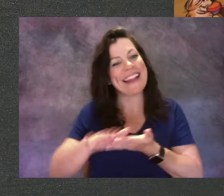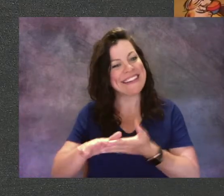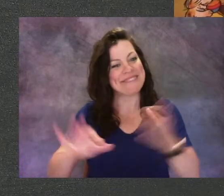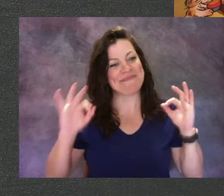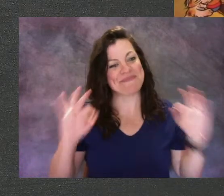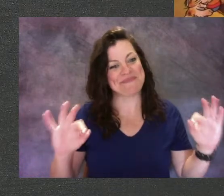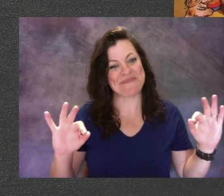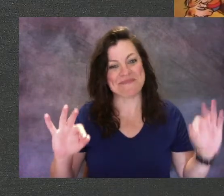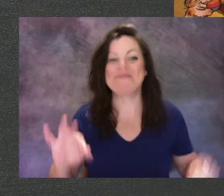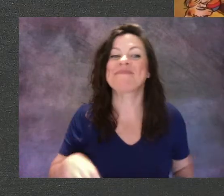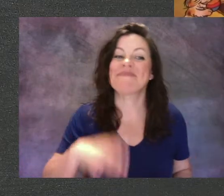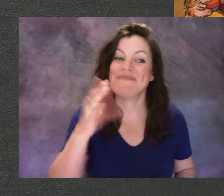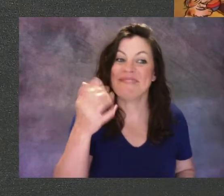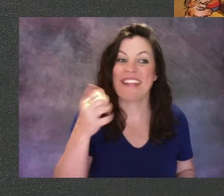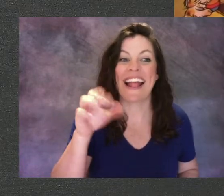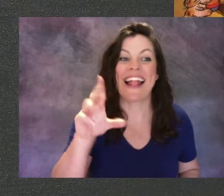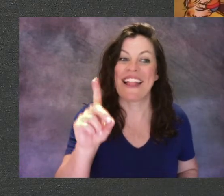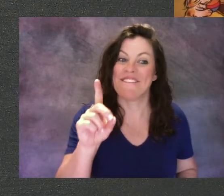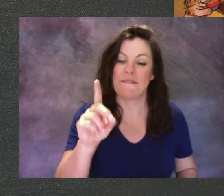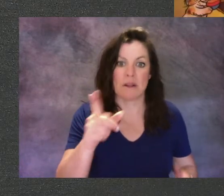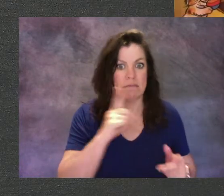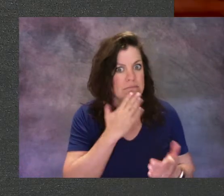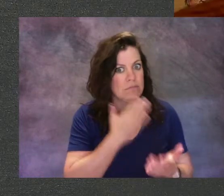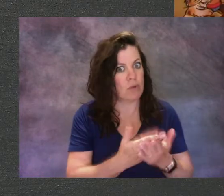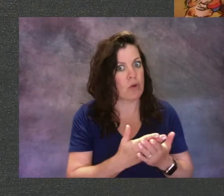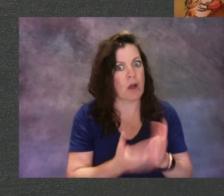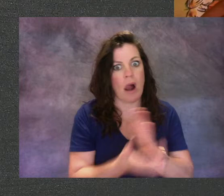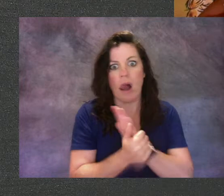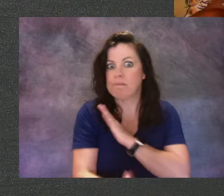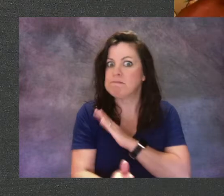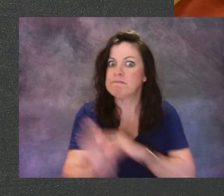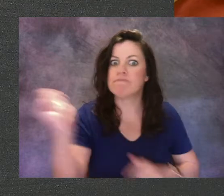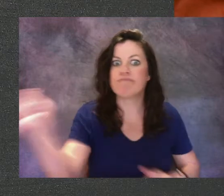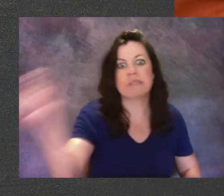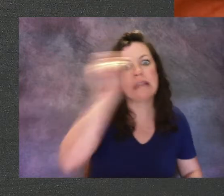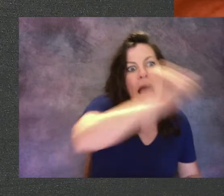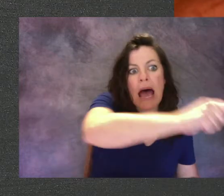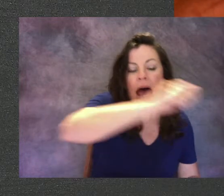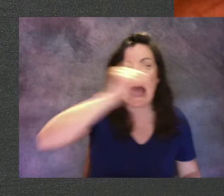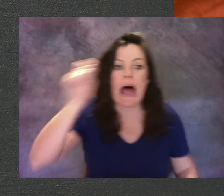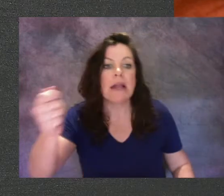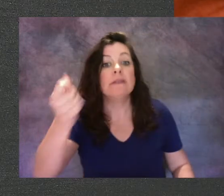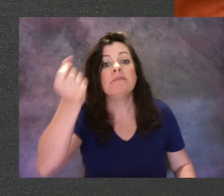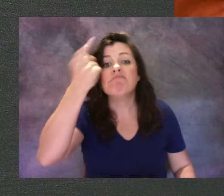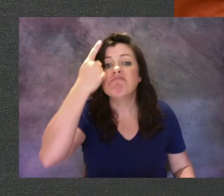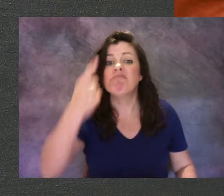Clifford is a terrific tennis player. He obeys all the rules of the game.